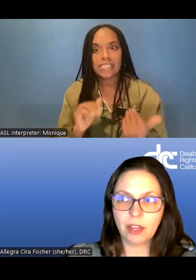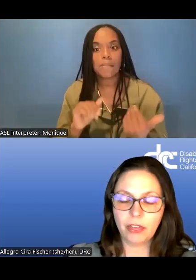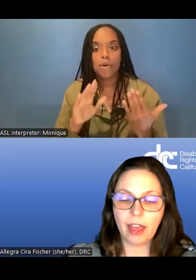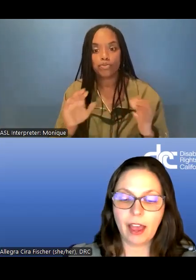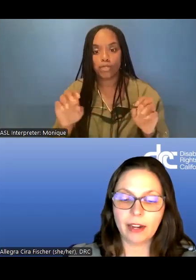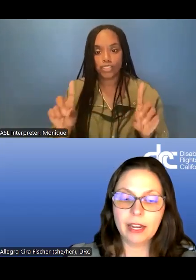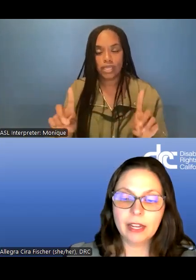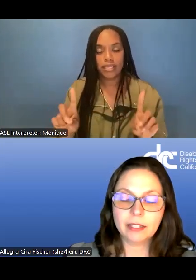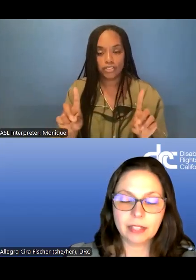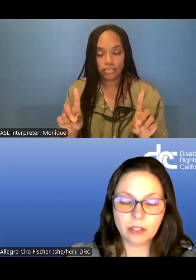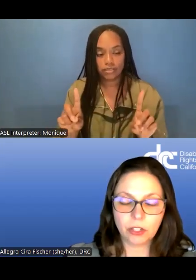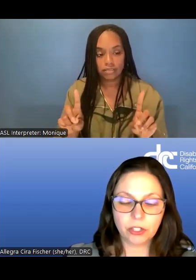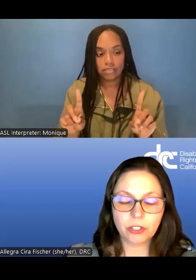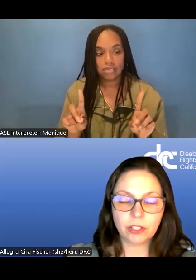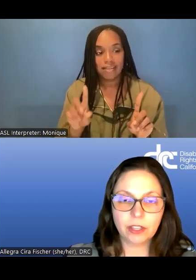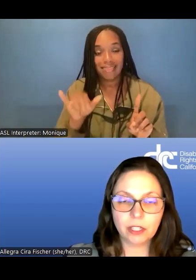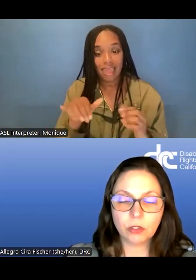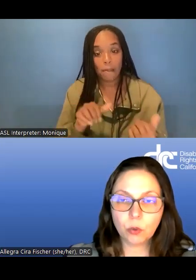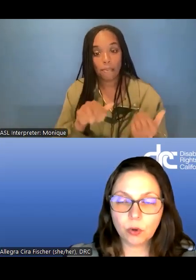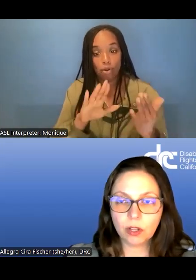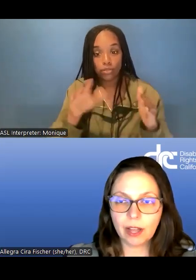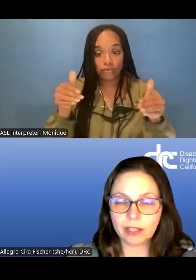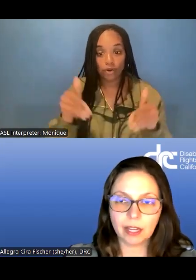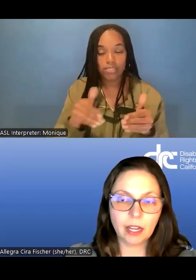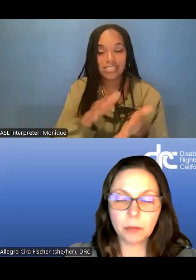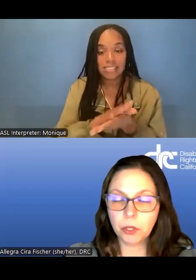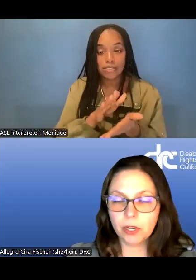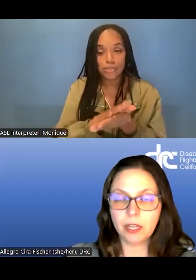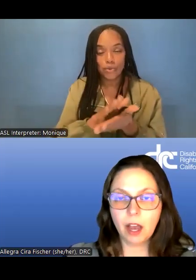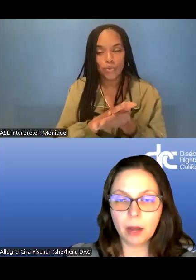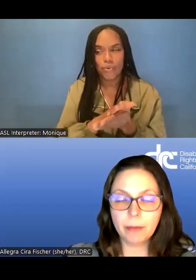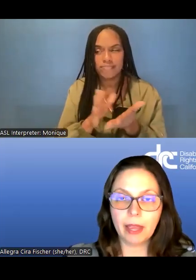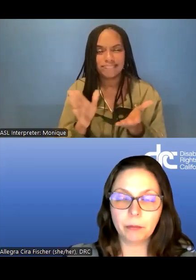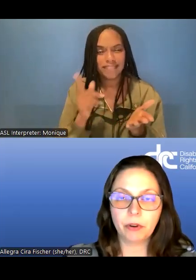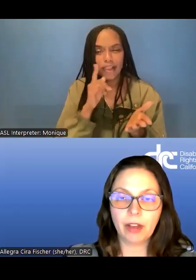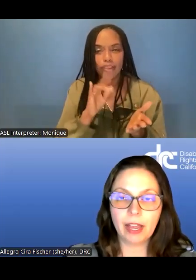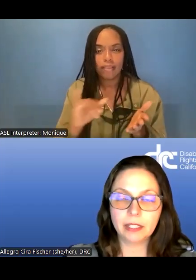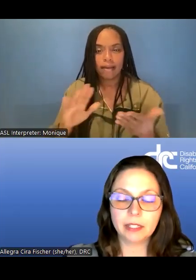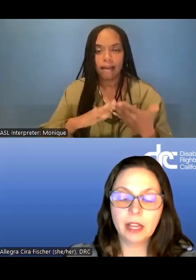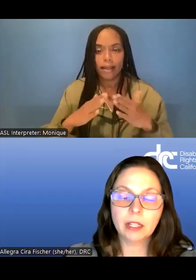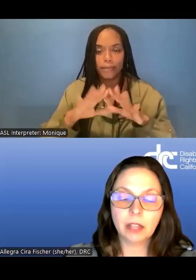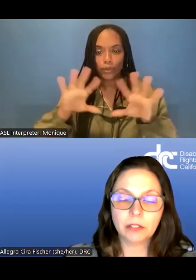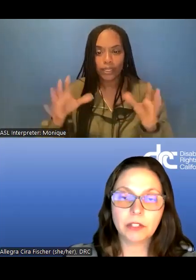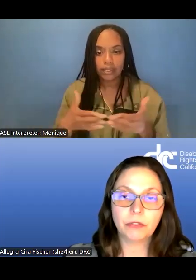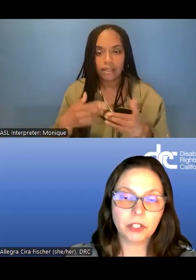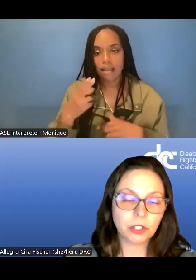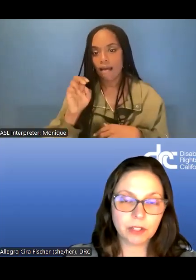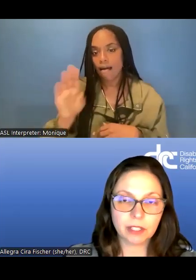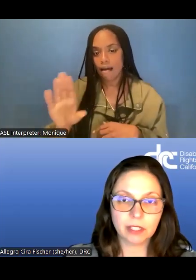that centers the school as like a community hub and provides lots of different services,